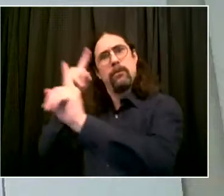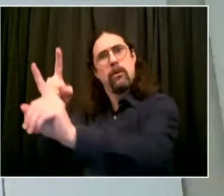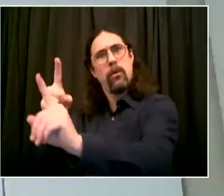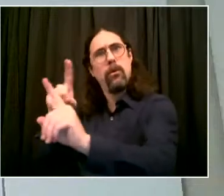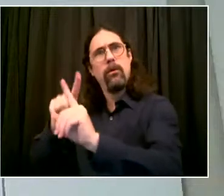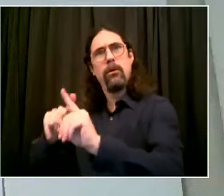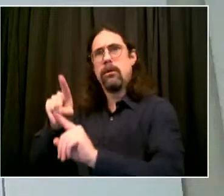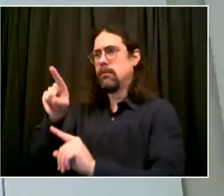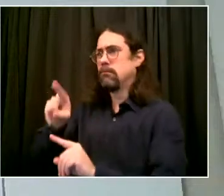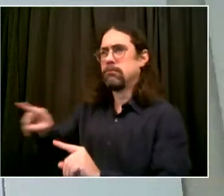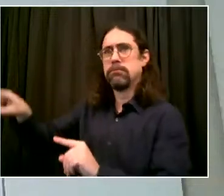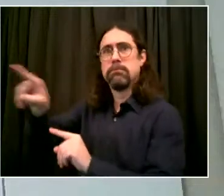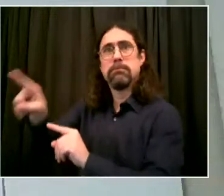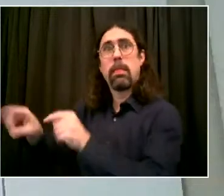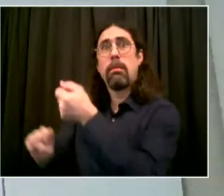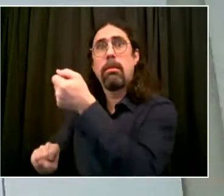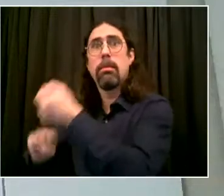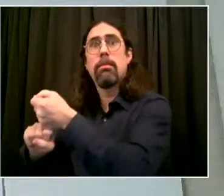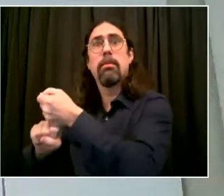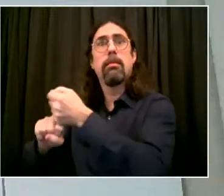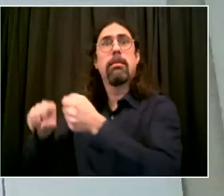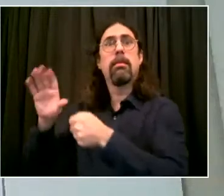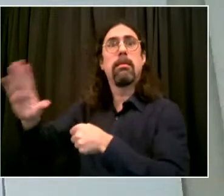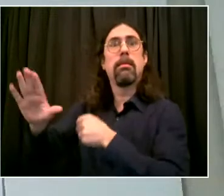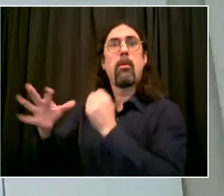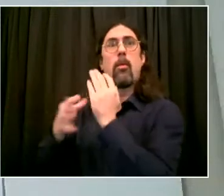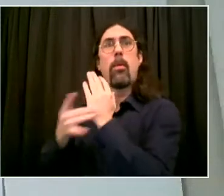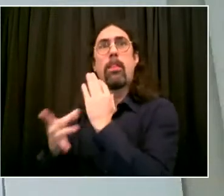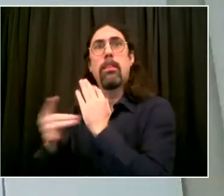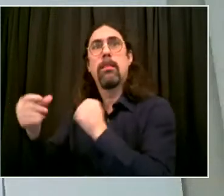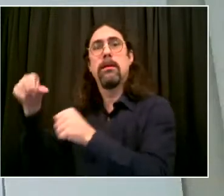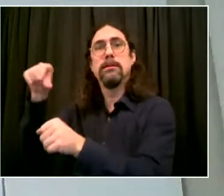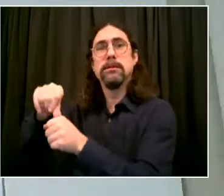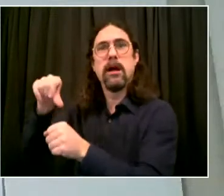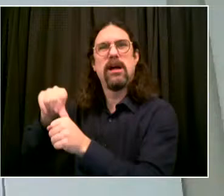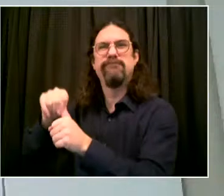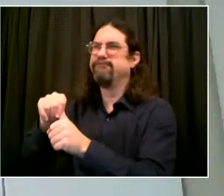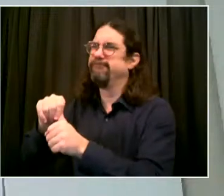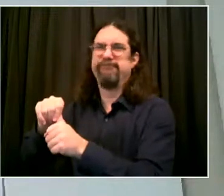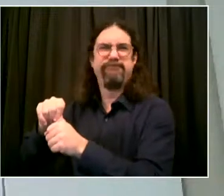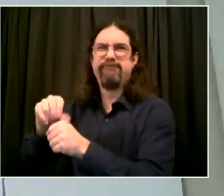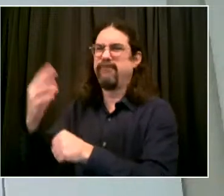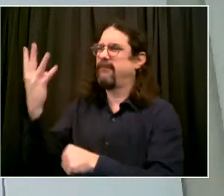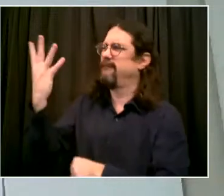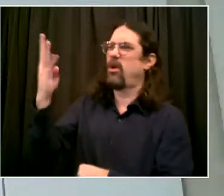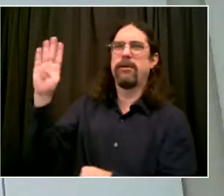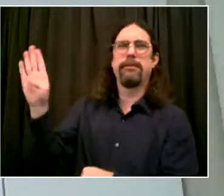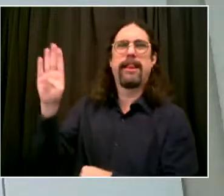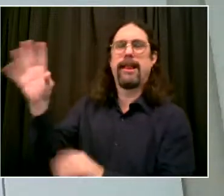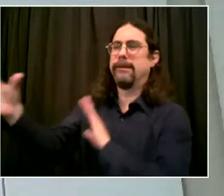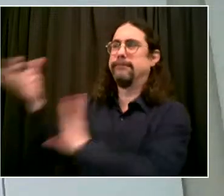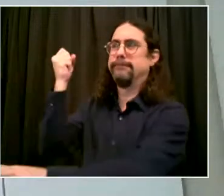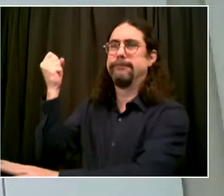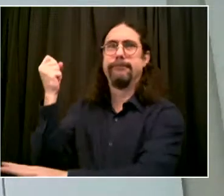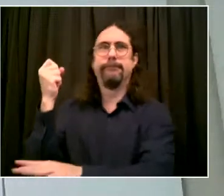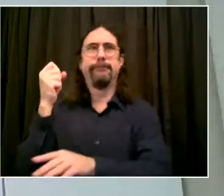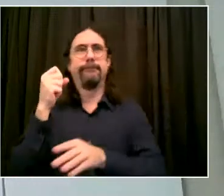WILLIIMSA. THE CHANCE